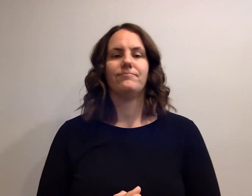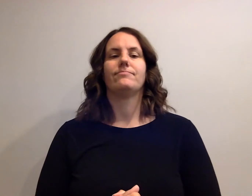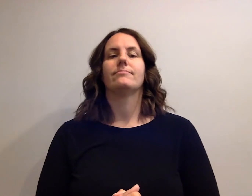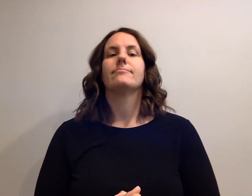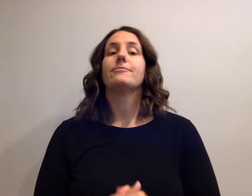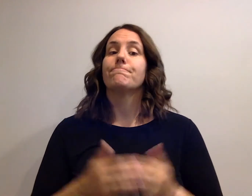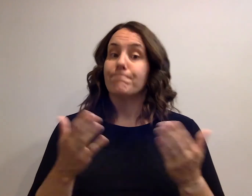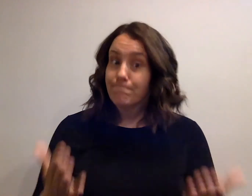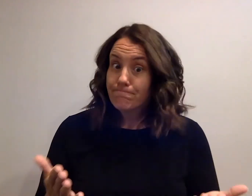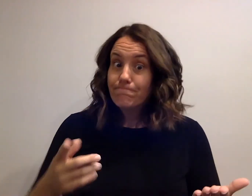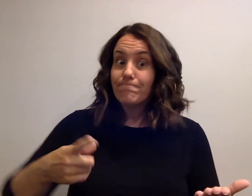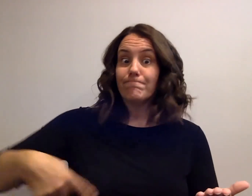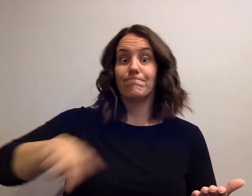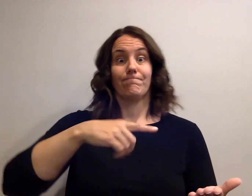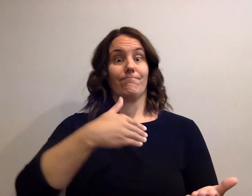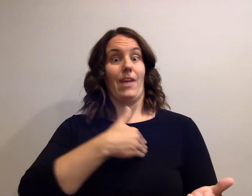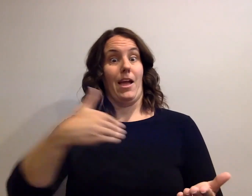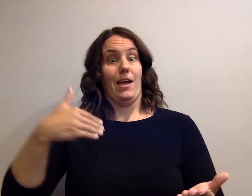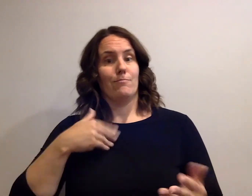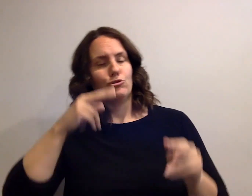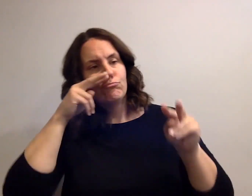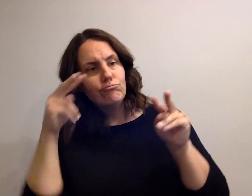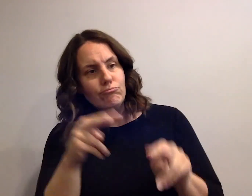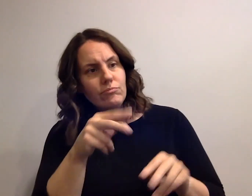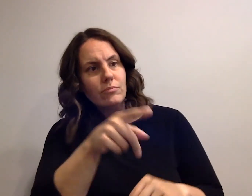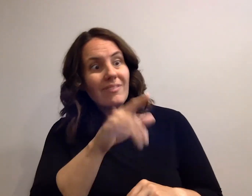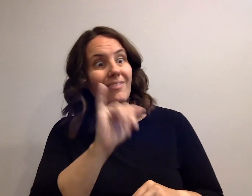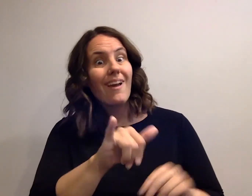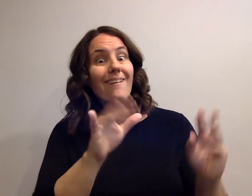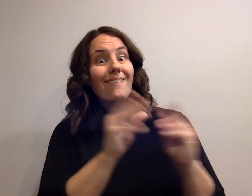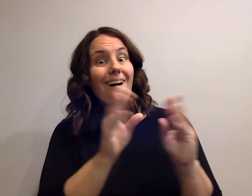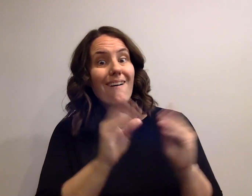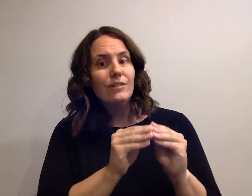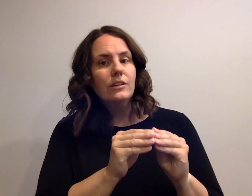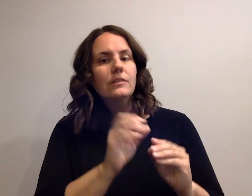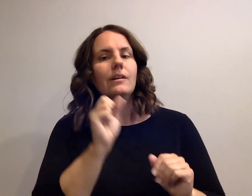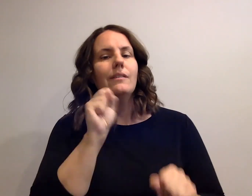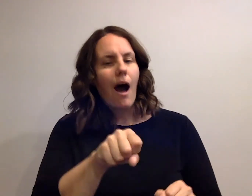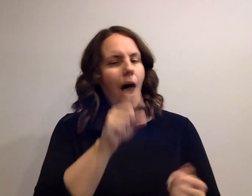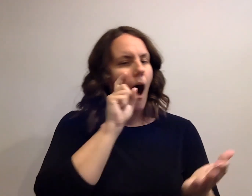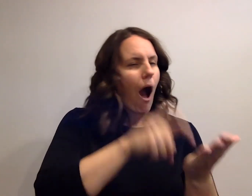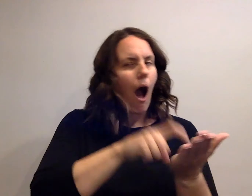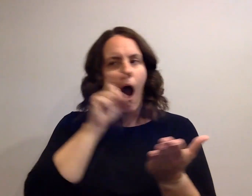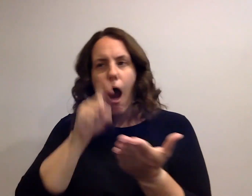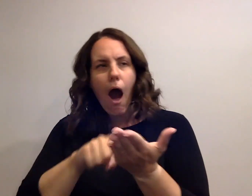Whereas, the members at the 2020 NAD biennial conference were able to identify